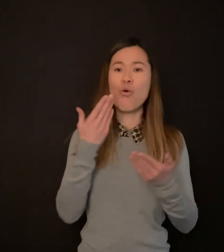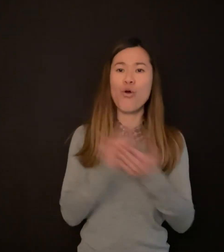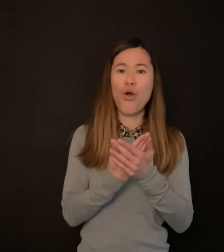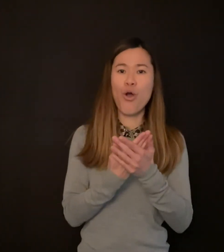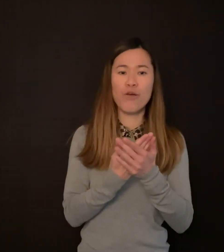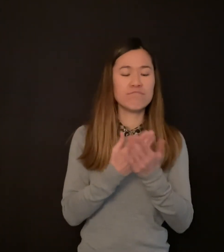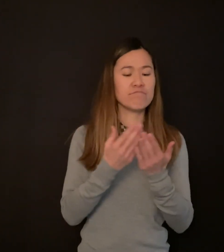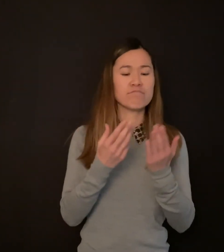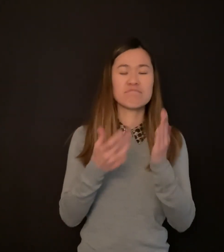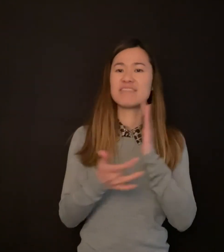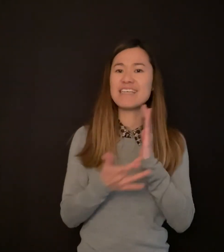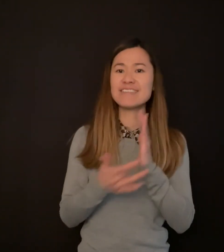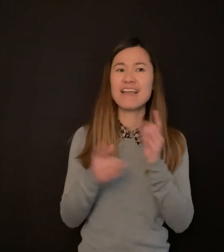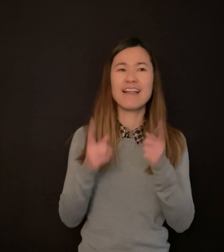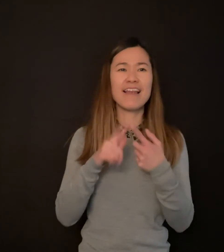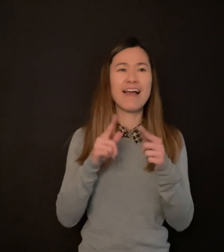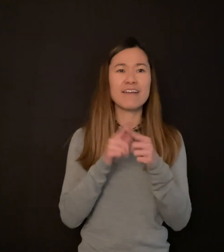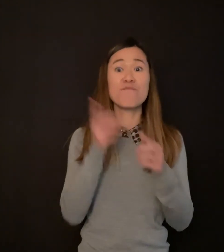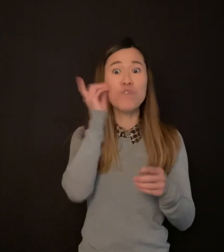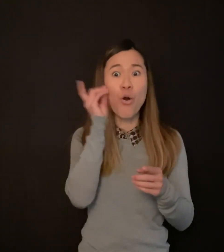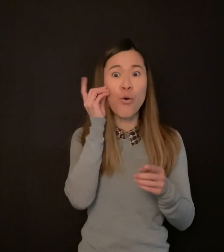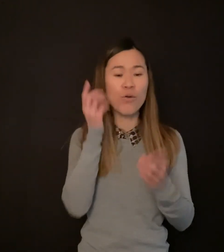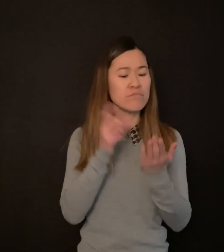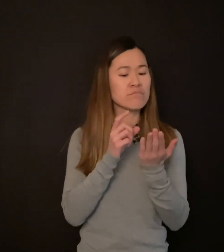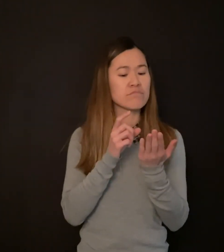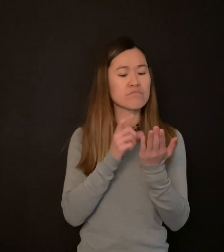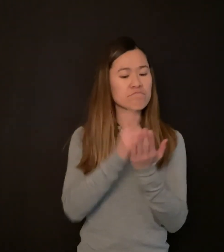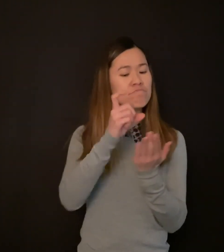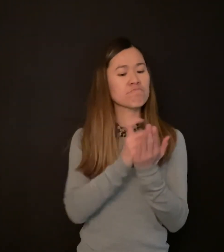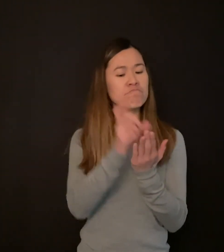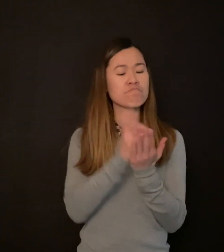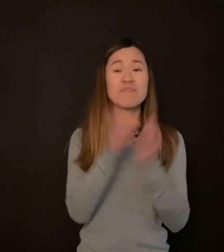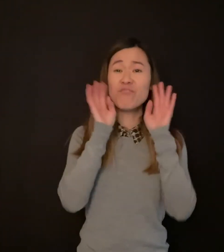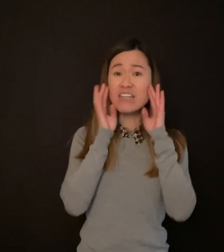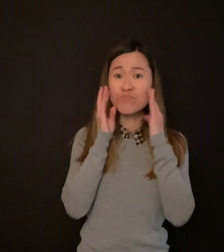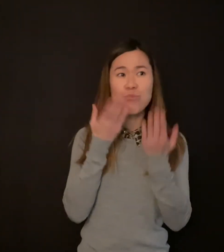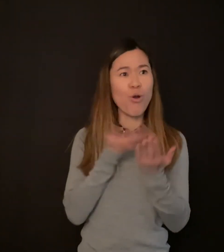There may be more closed off, a little more stubborn, resistant.